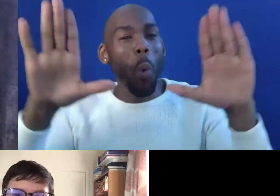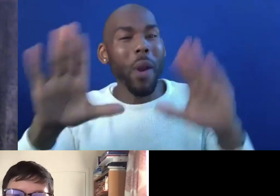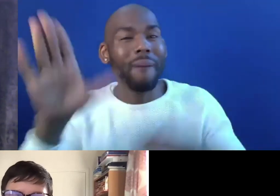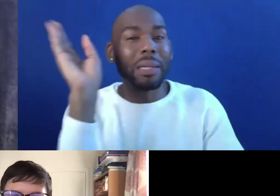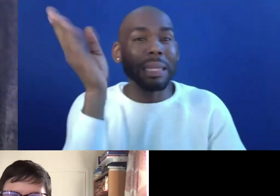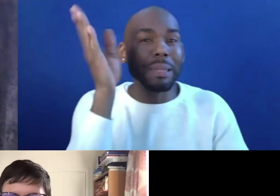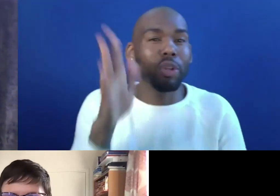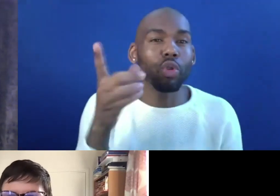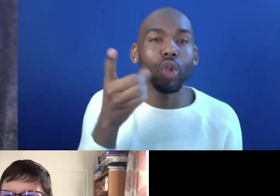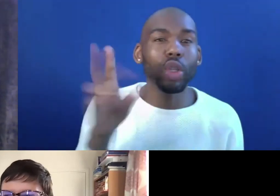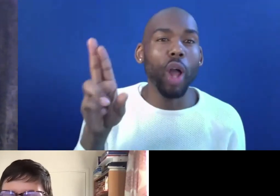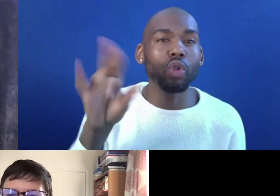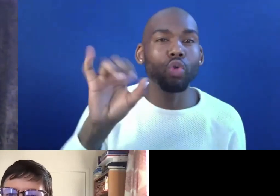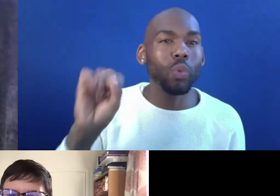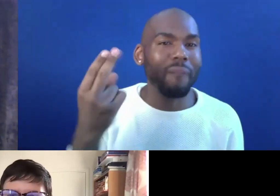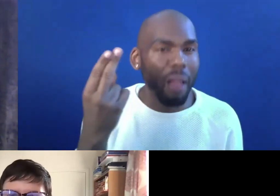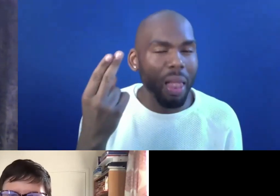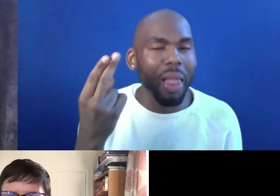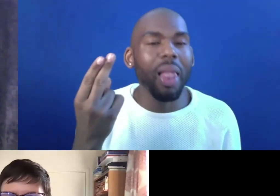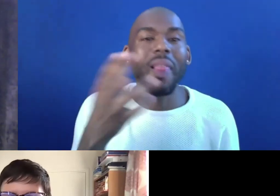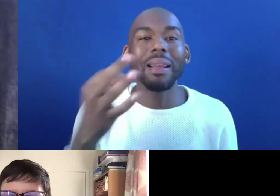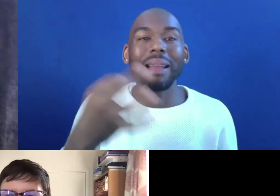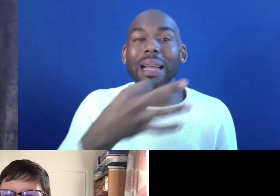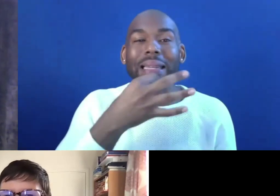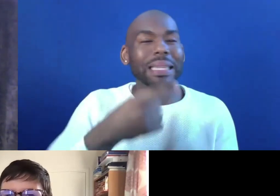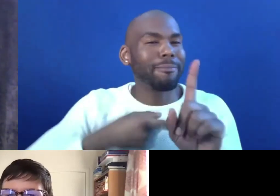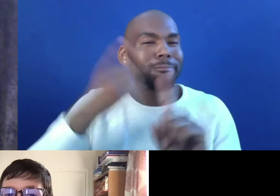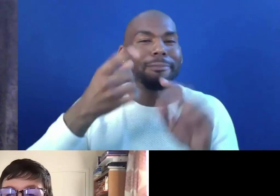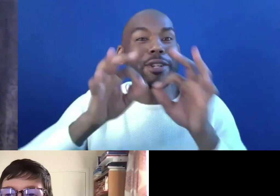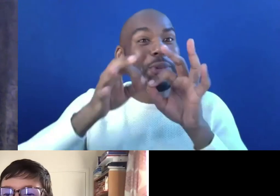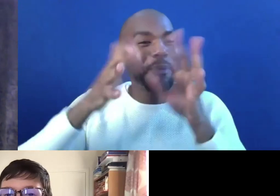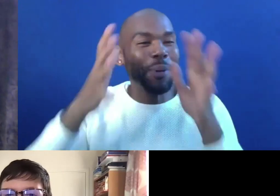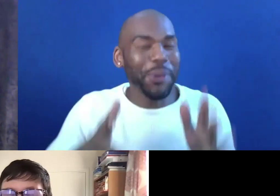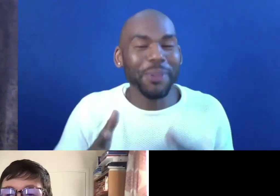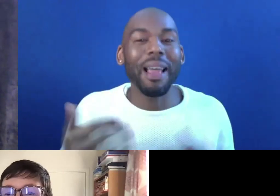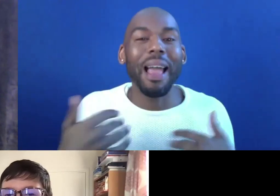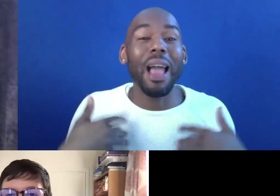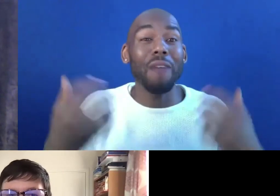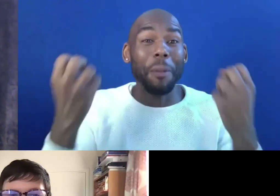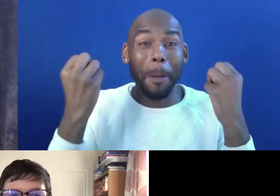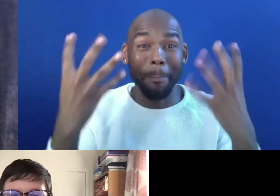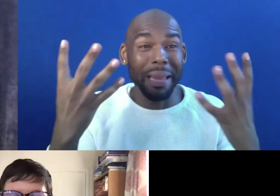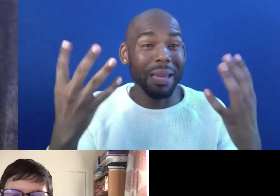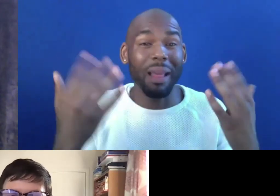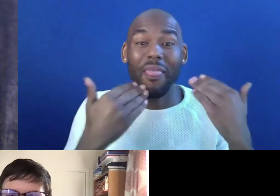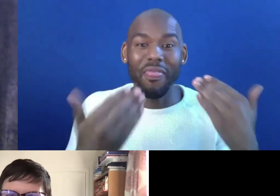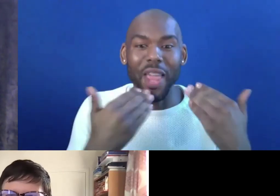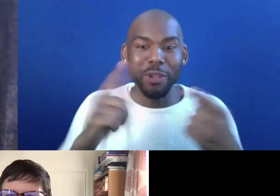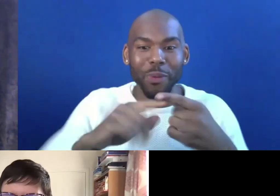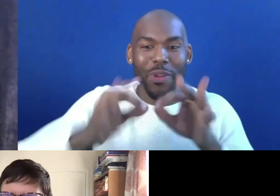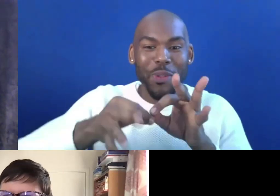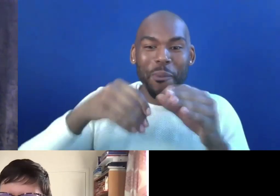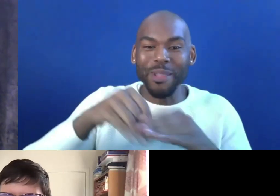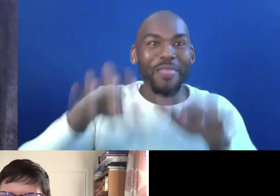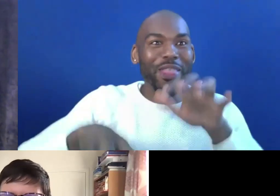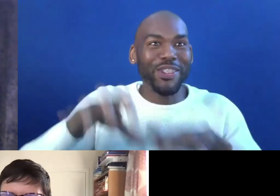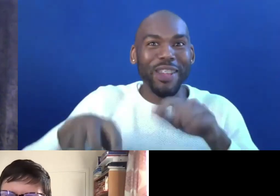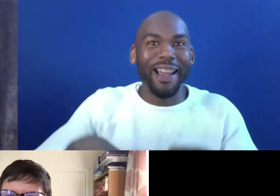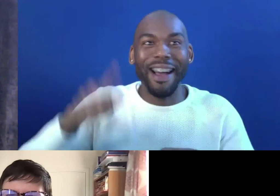joseph hill and our excellent interpreters there are many thanks to both of you in the chat